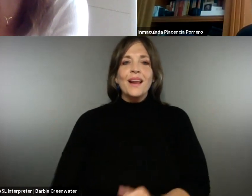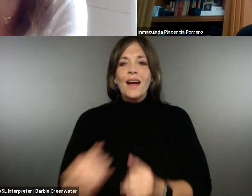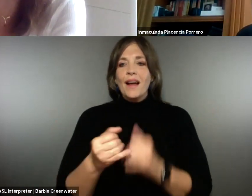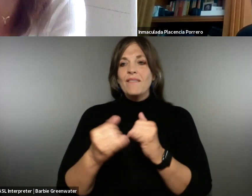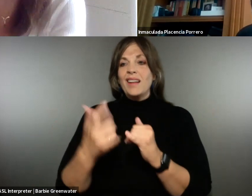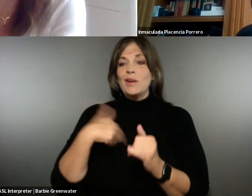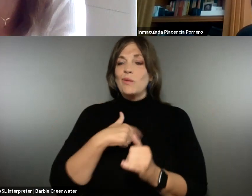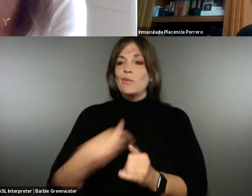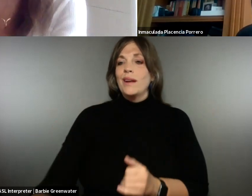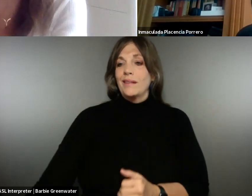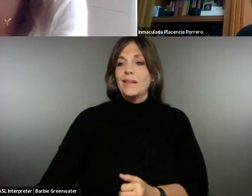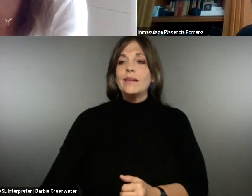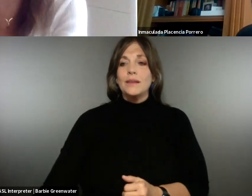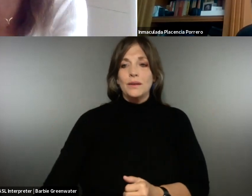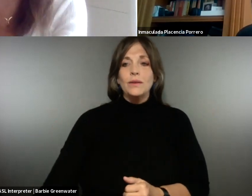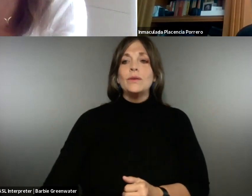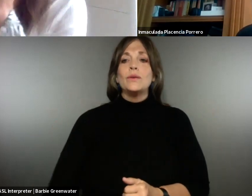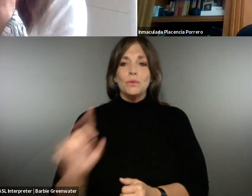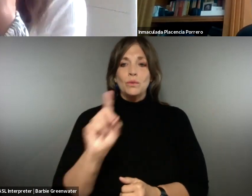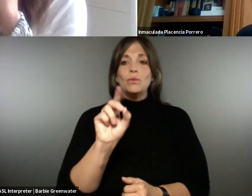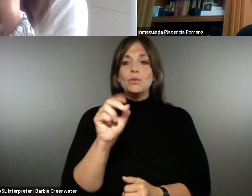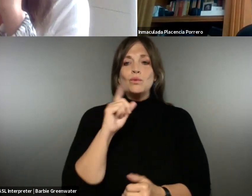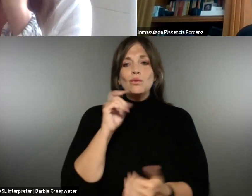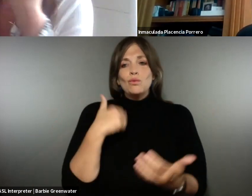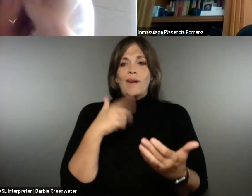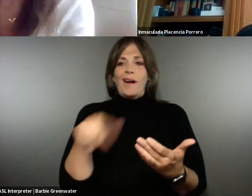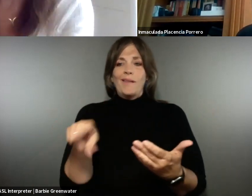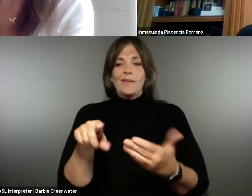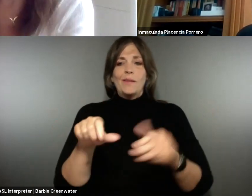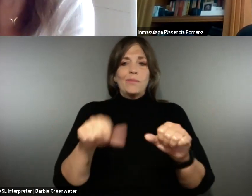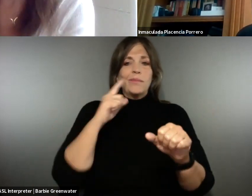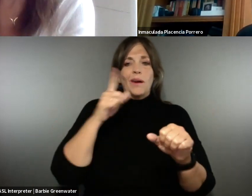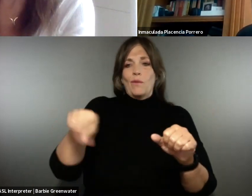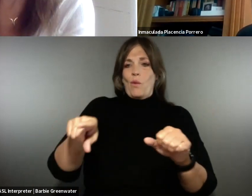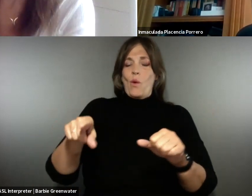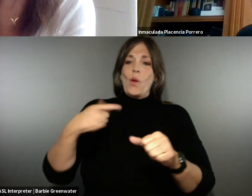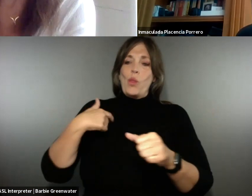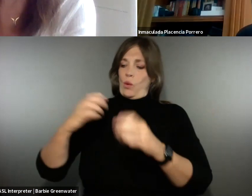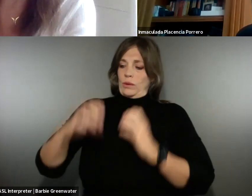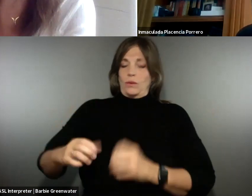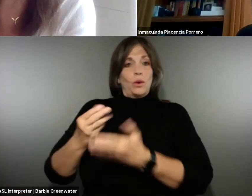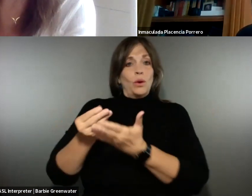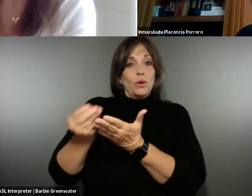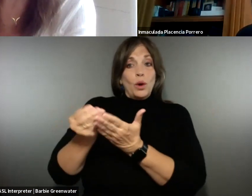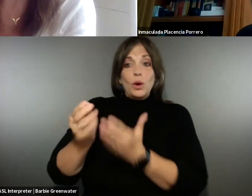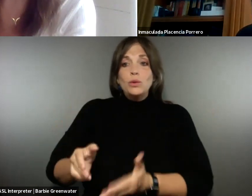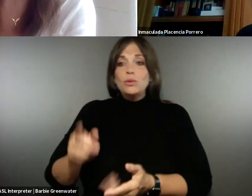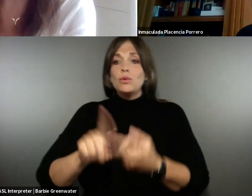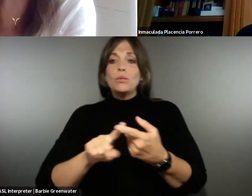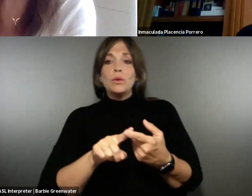, we have the possibility for consumers and public bodies or even private associations that have